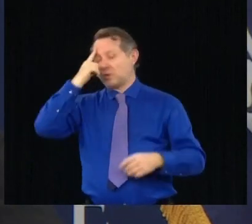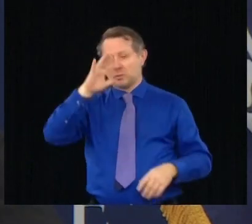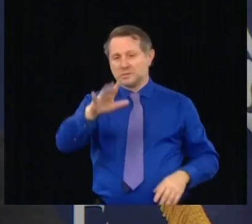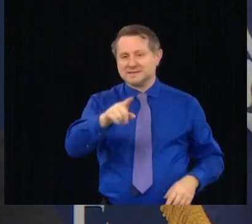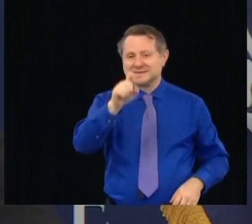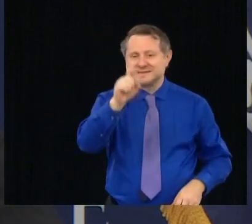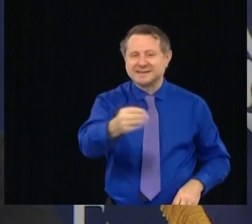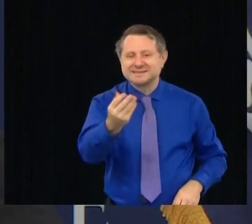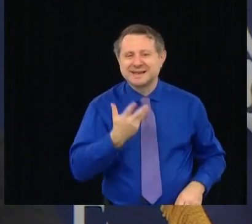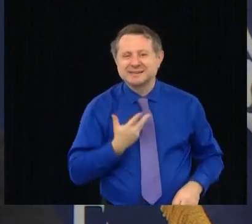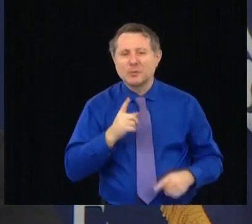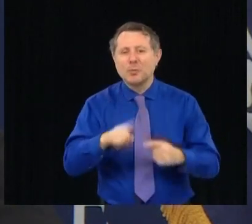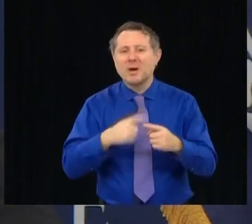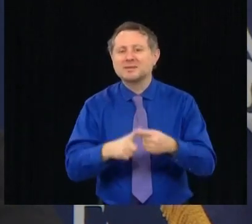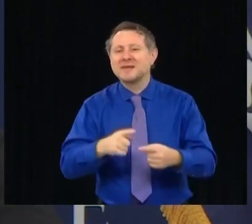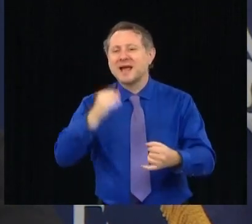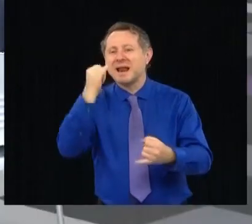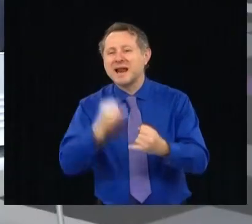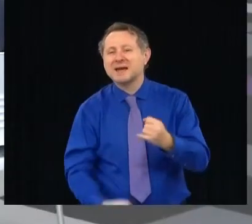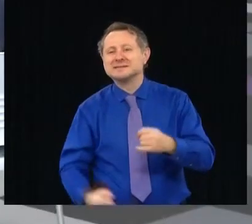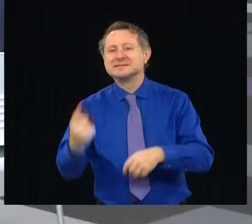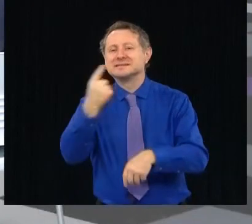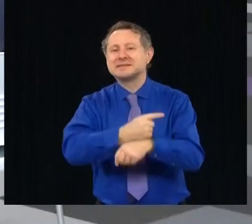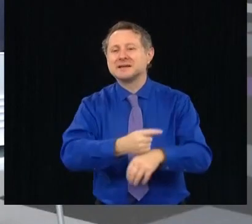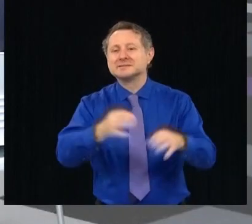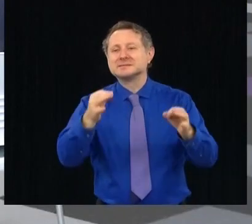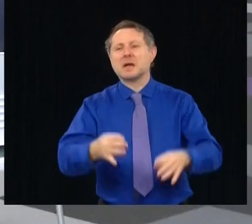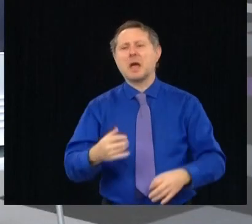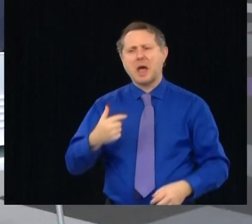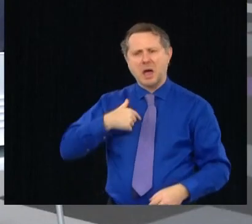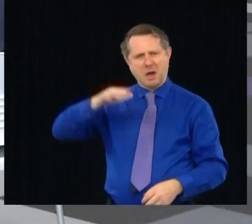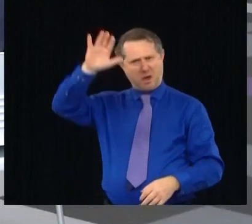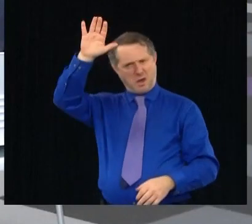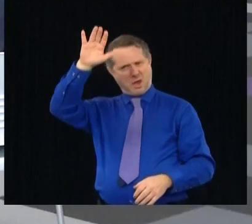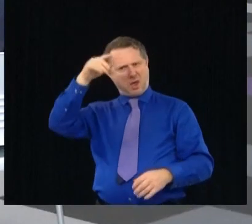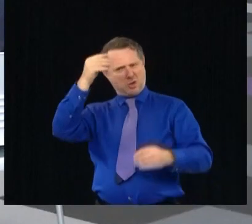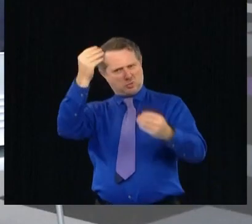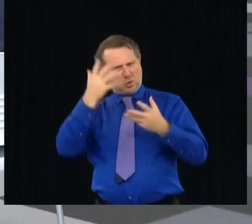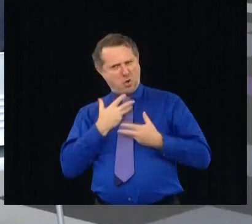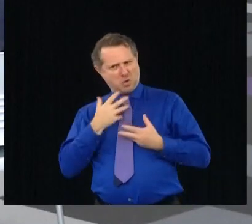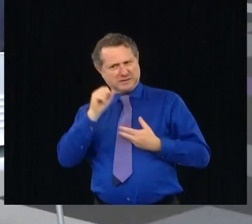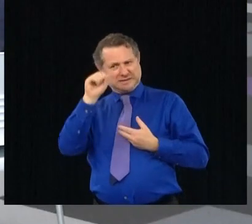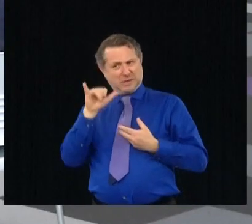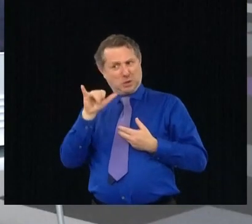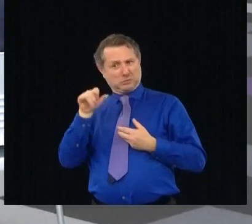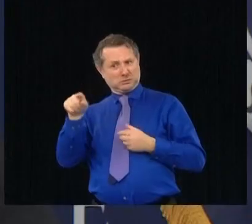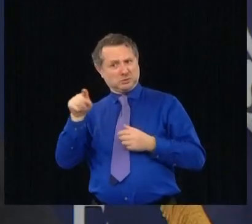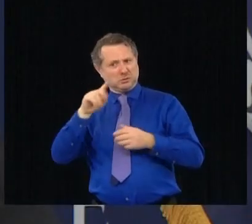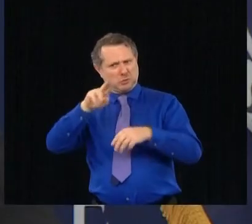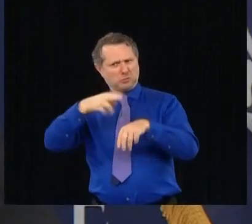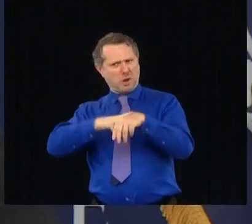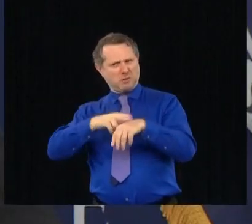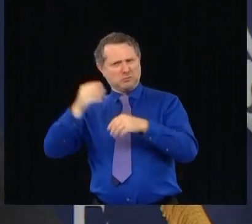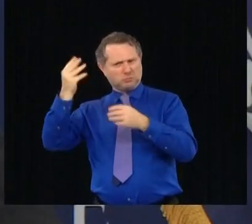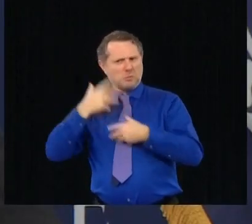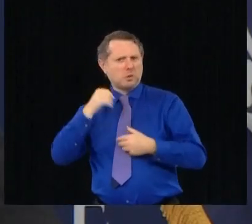THE SYRACUSE NATIONALS? THEY HAVE TO TELL ME WHEN